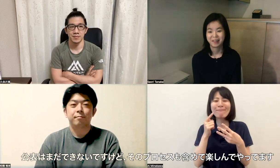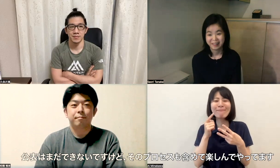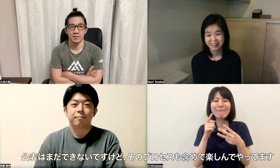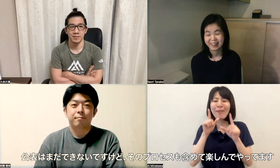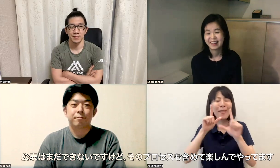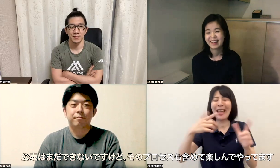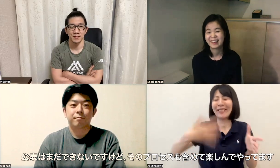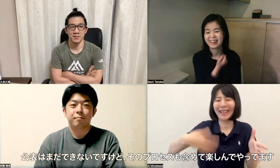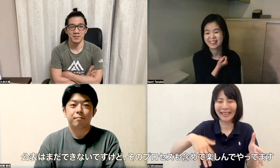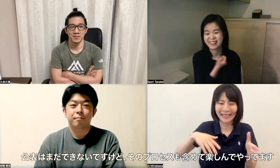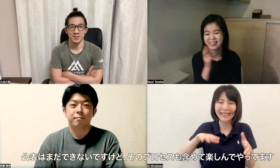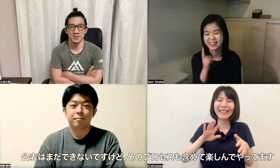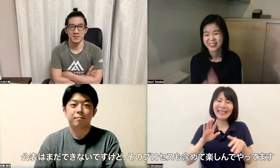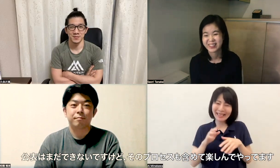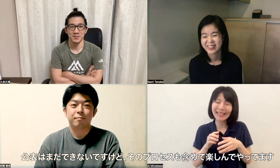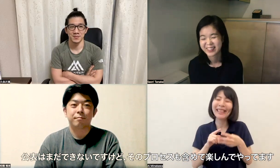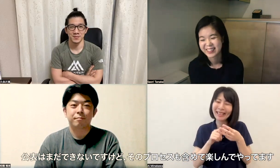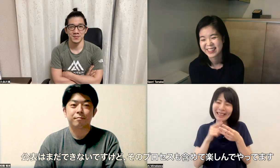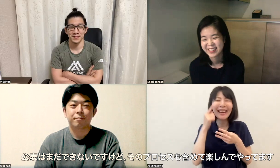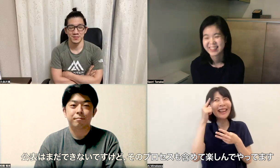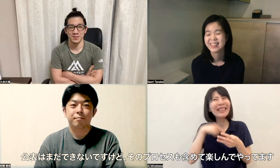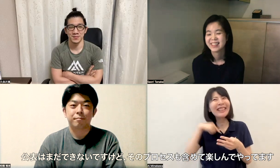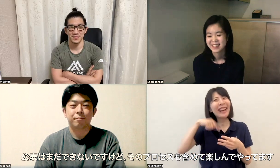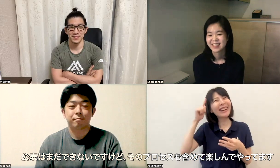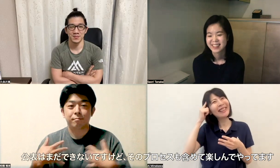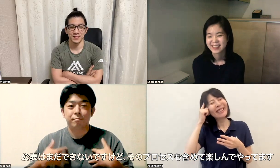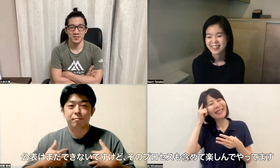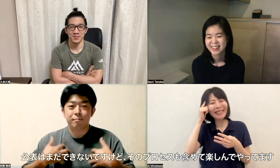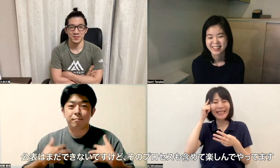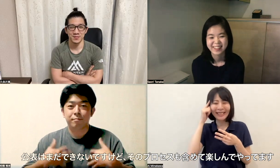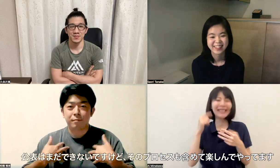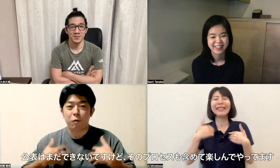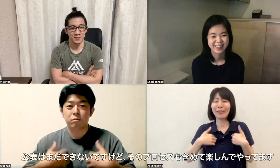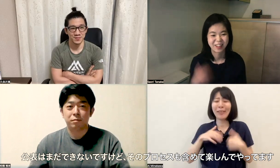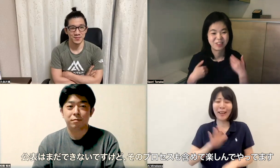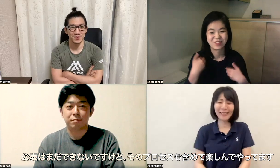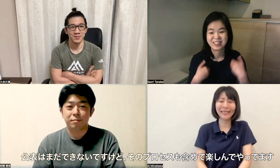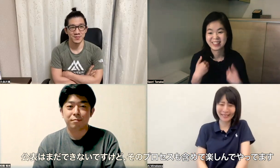We cannot make it public yet, but I enjoy the process of discussions.